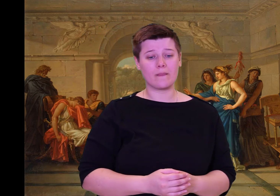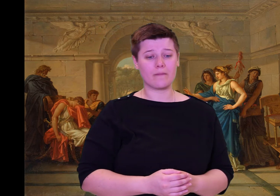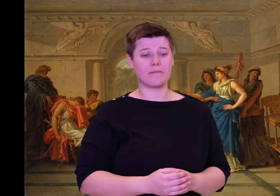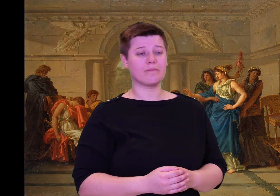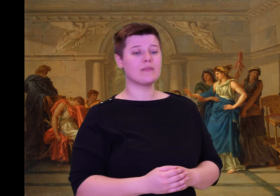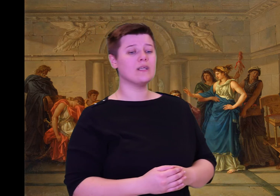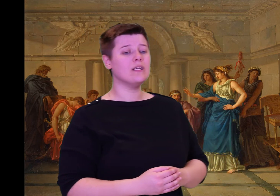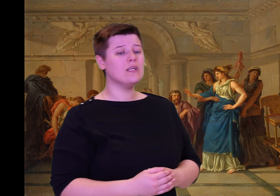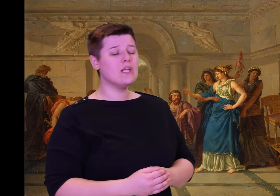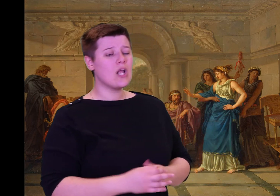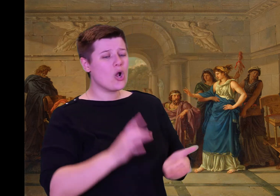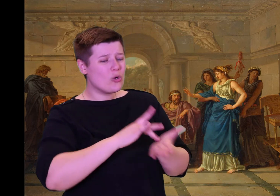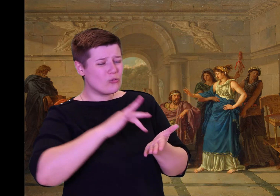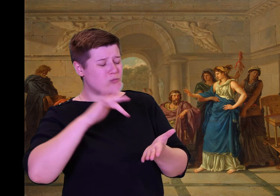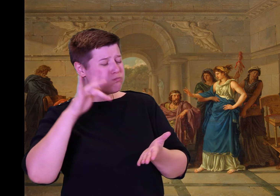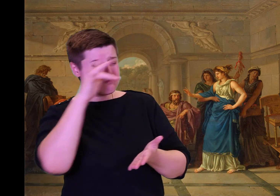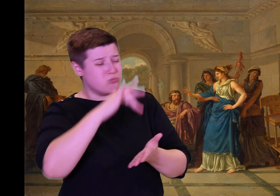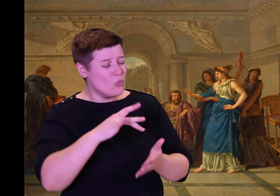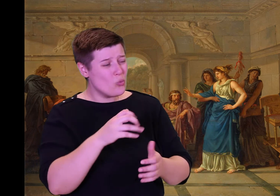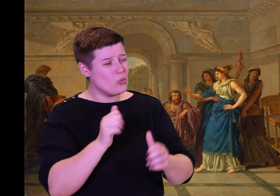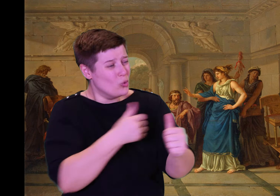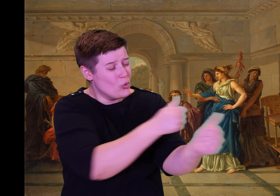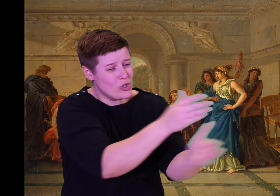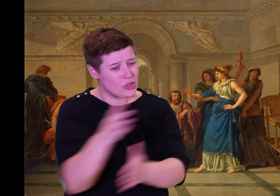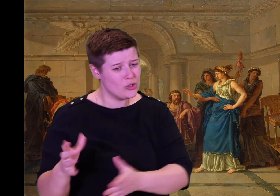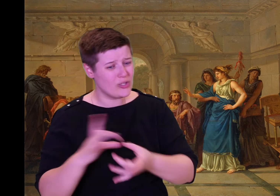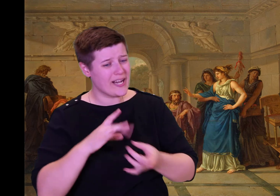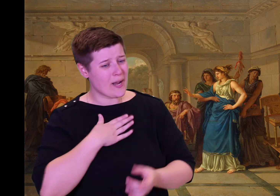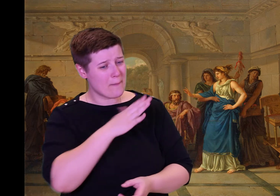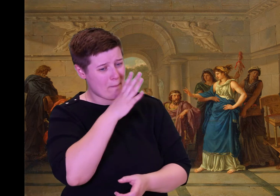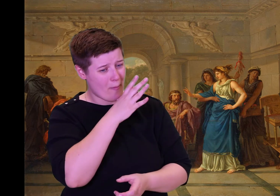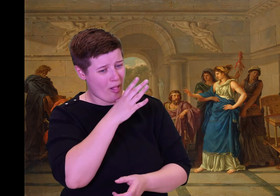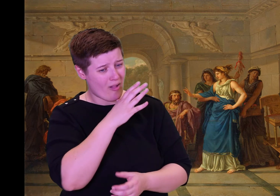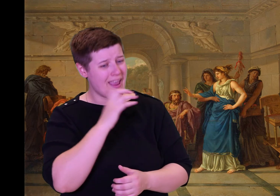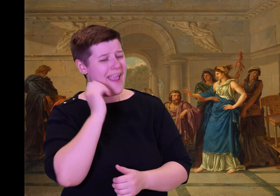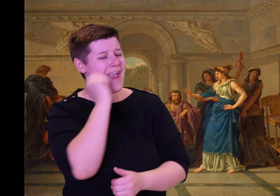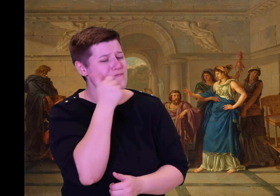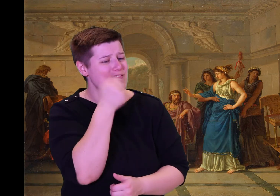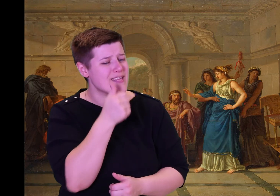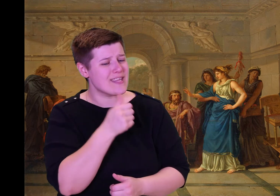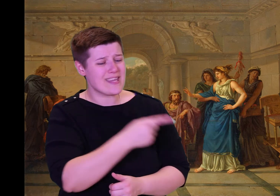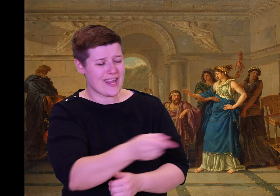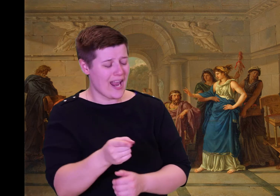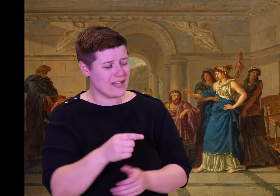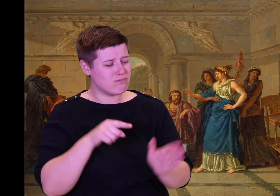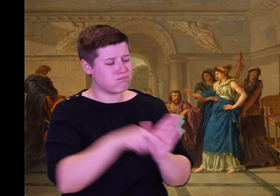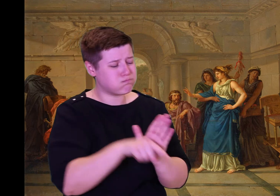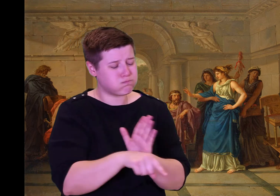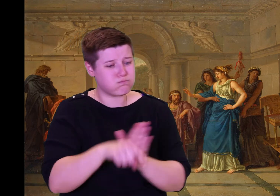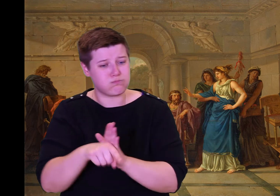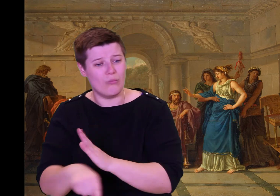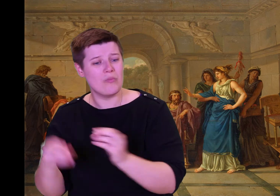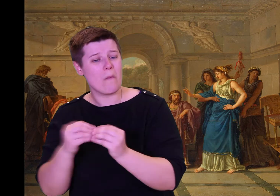In the absence of his father, Telemachus has no one to protect him."